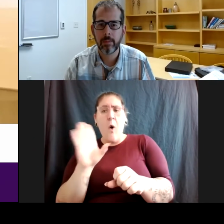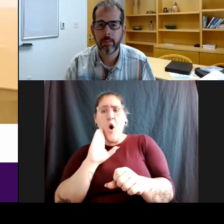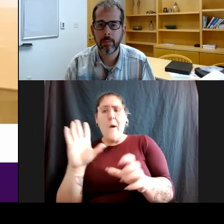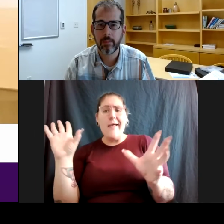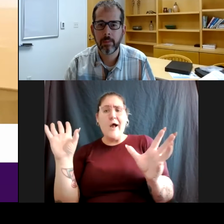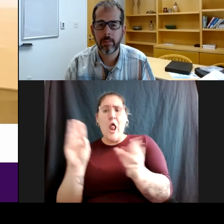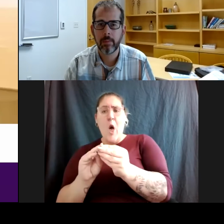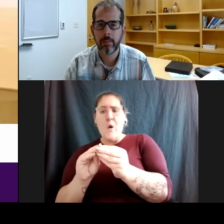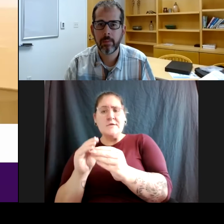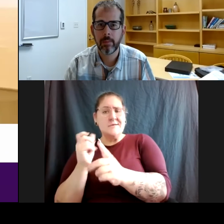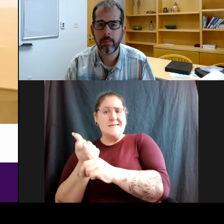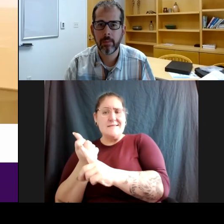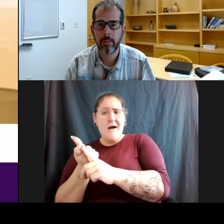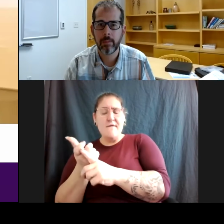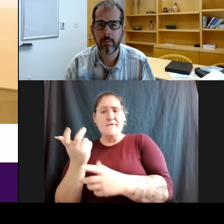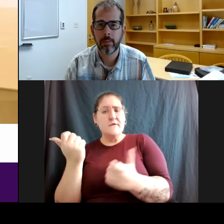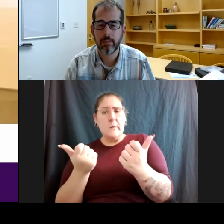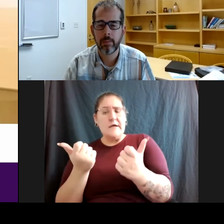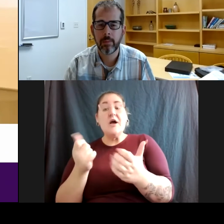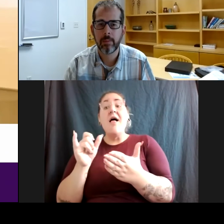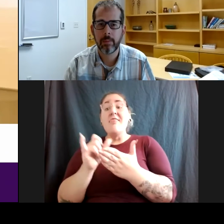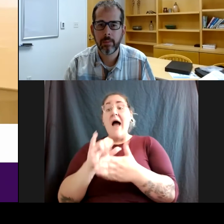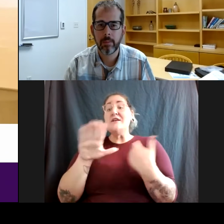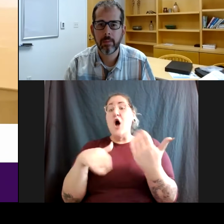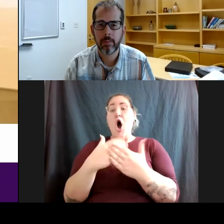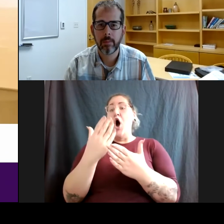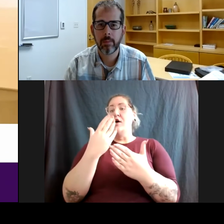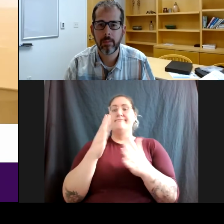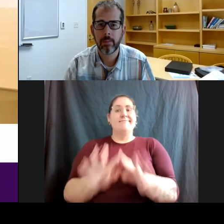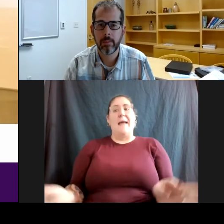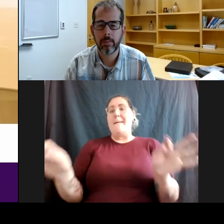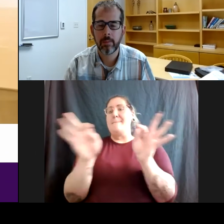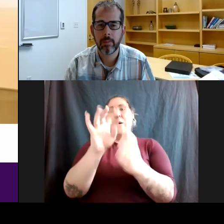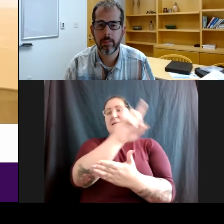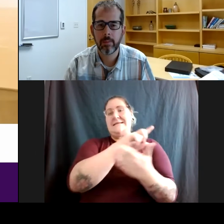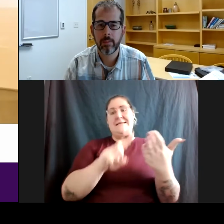is all really important UX decisions that need to be taken during the design phase.